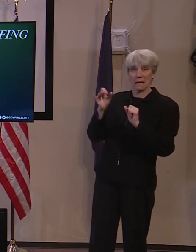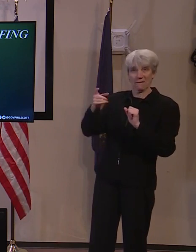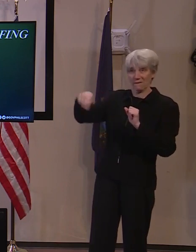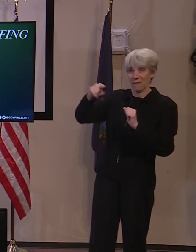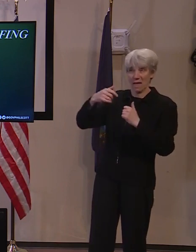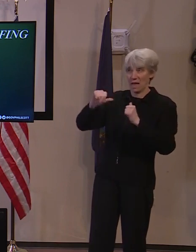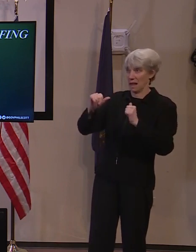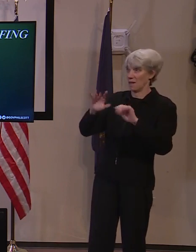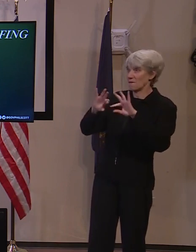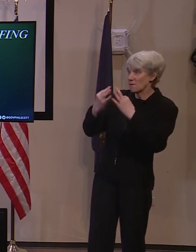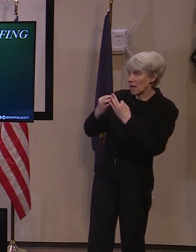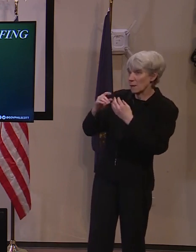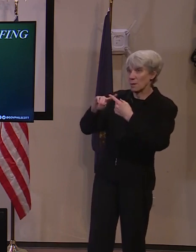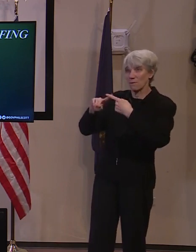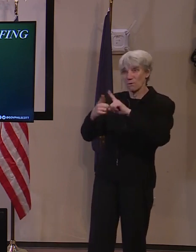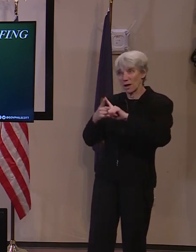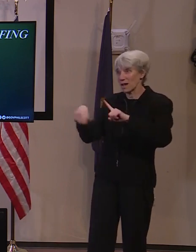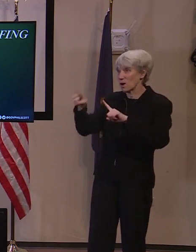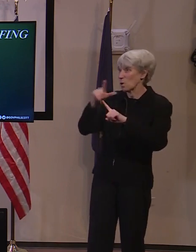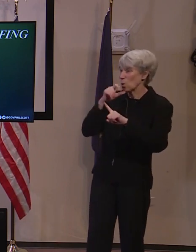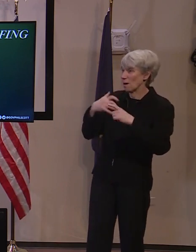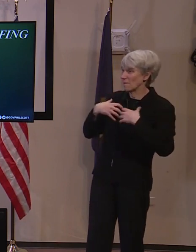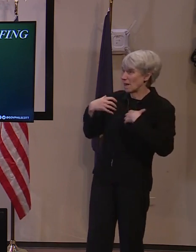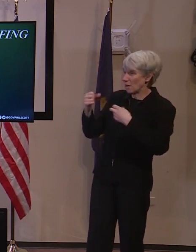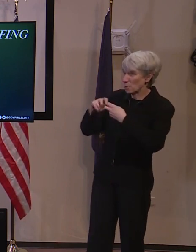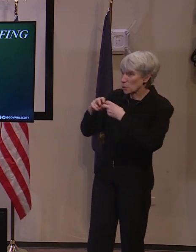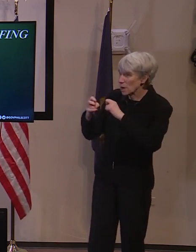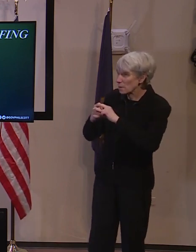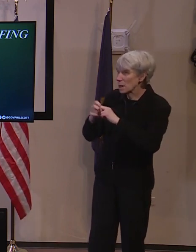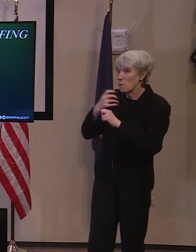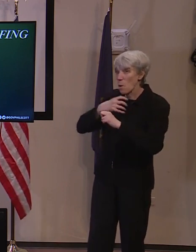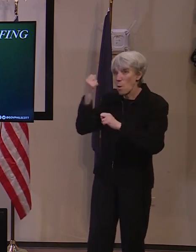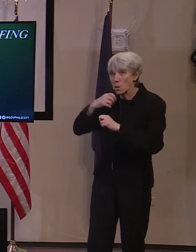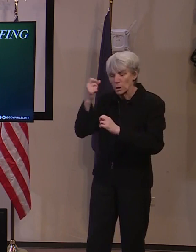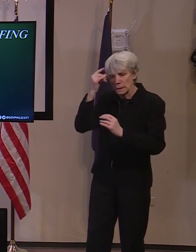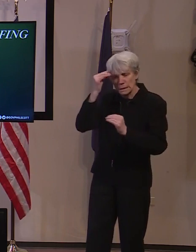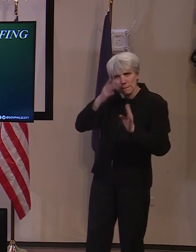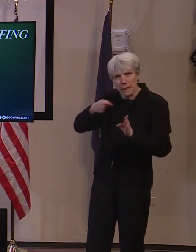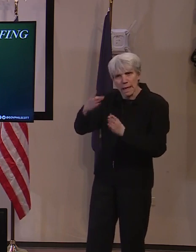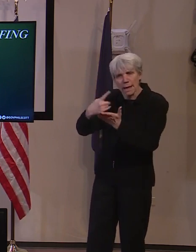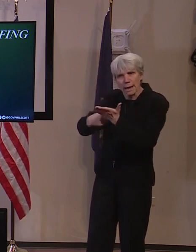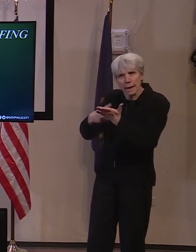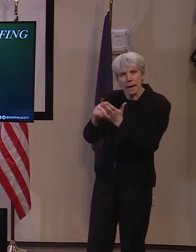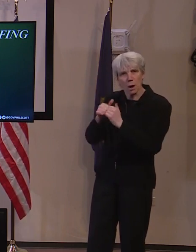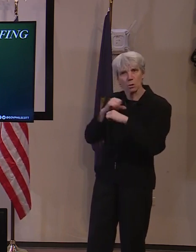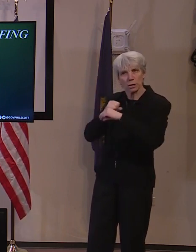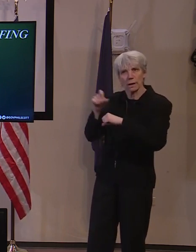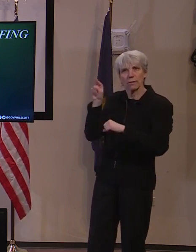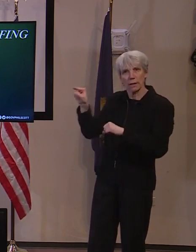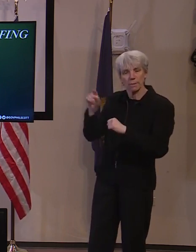who may be sitting around the table at higher risk, such as wearing a mask. When you're not eating,